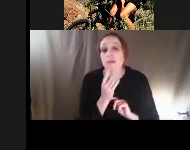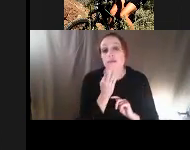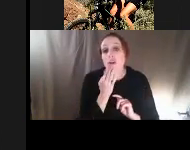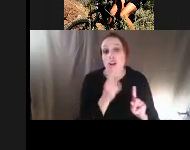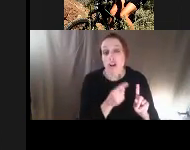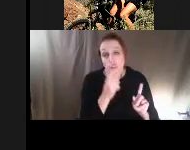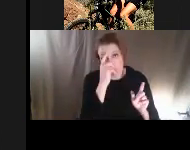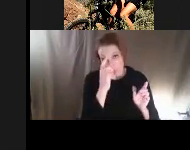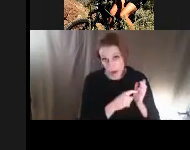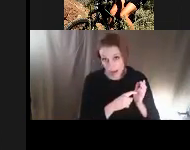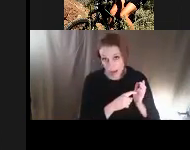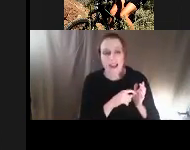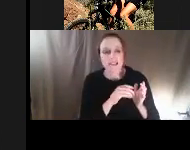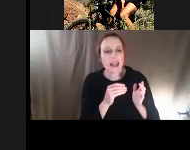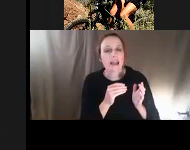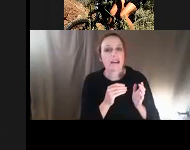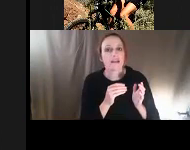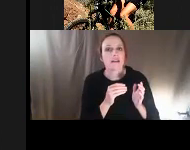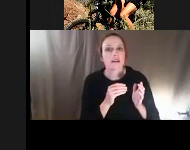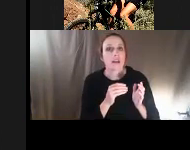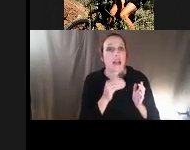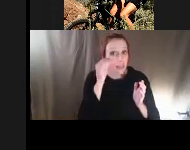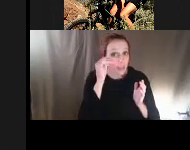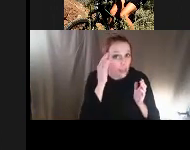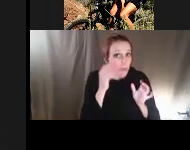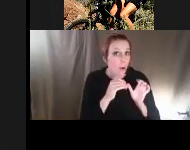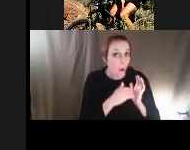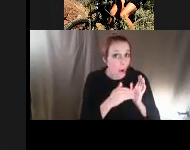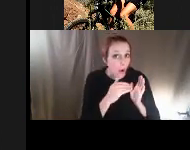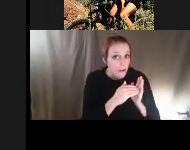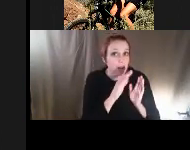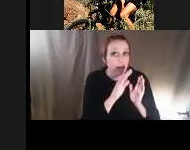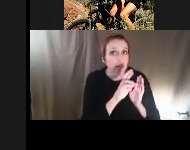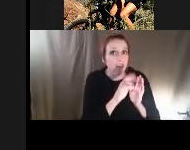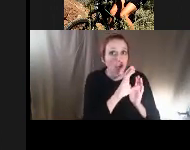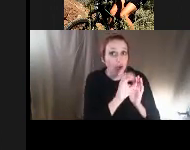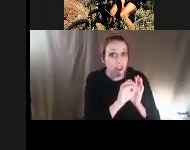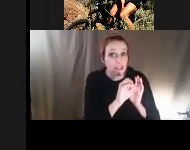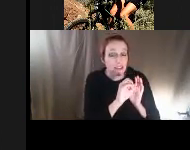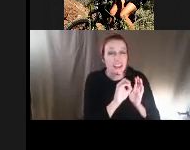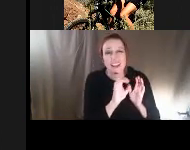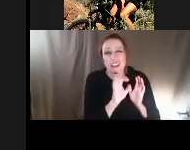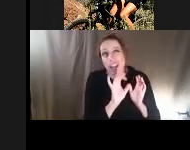about their race, 83 to 87% of the time, again,